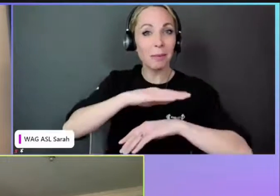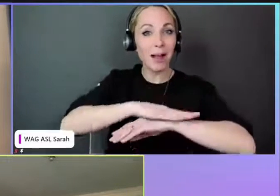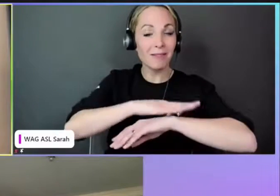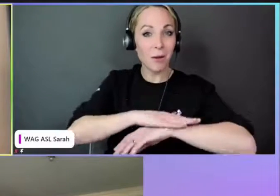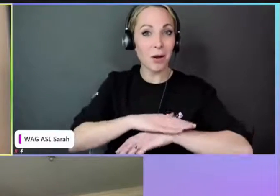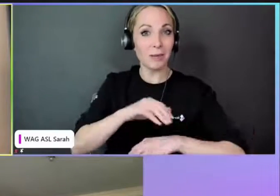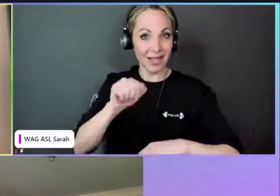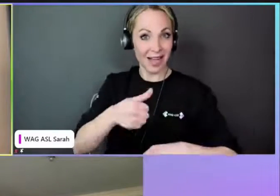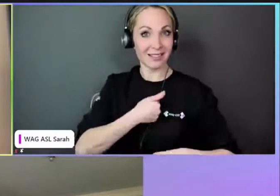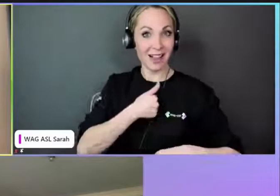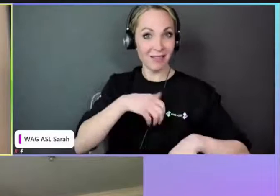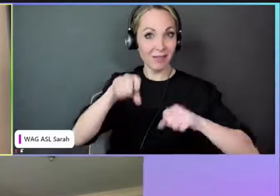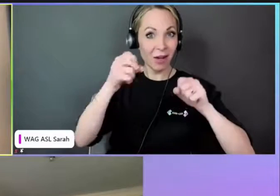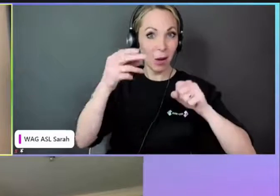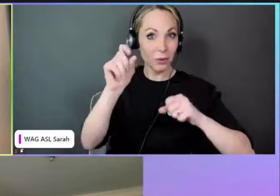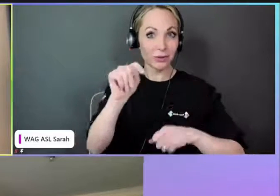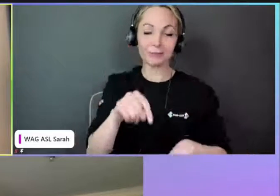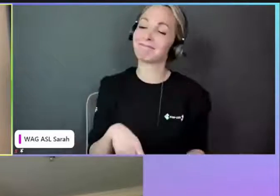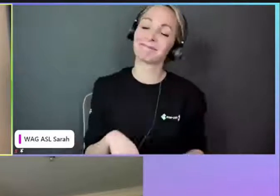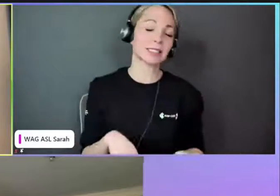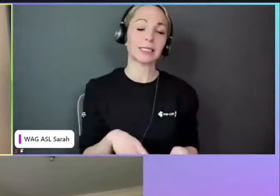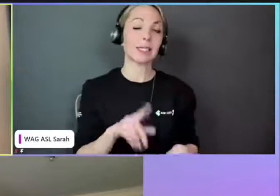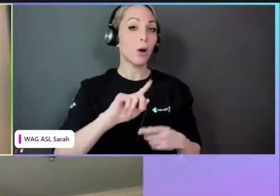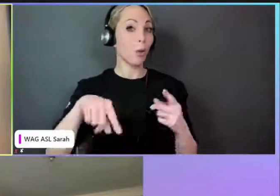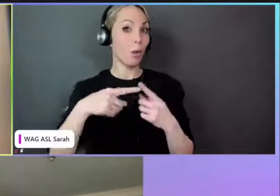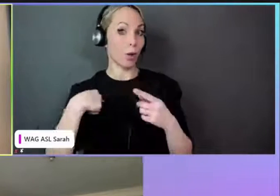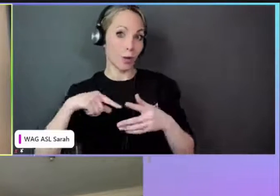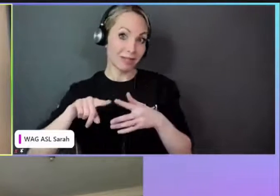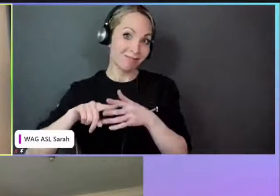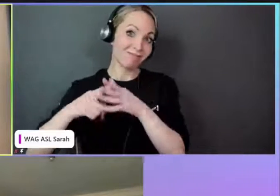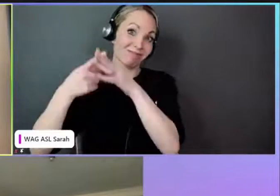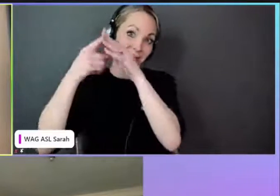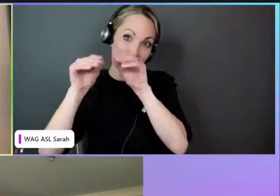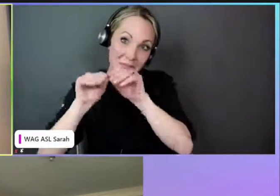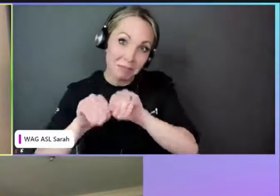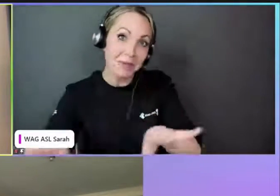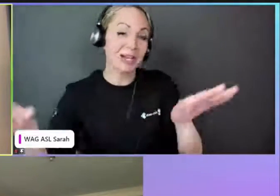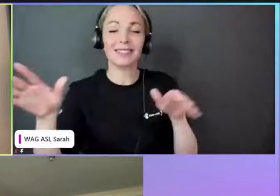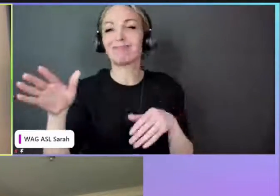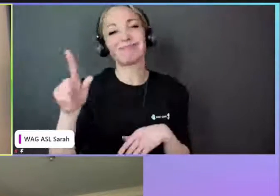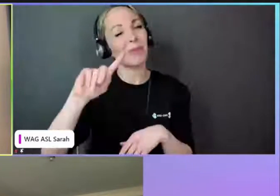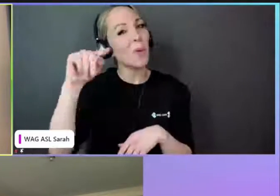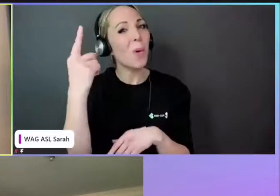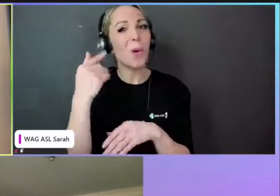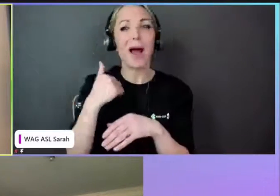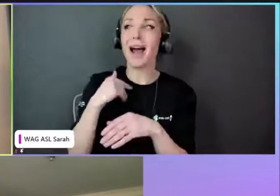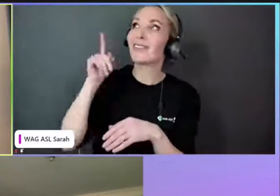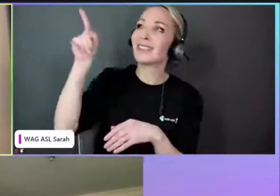Yeah, so at launch, it's only gonna be available in the SaaS cloud hosted option.